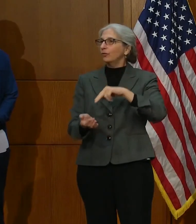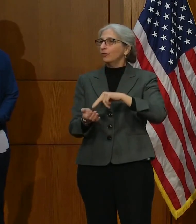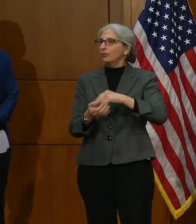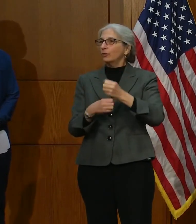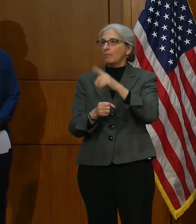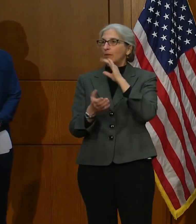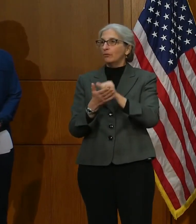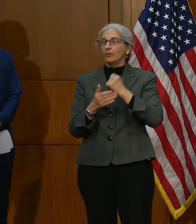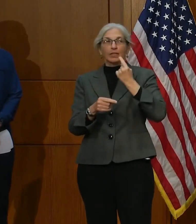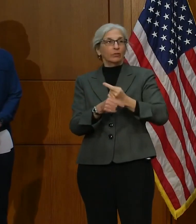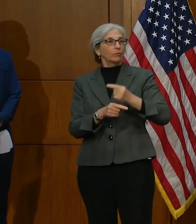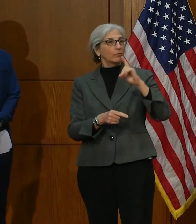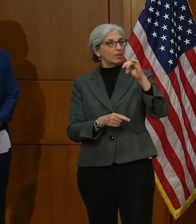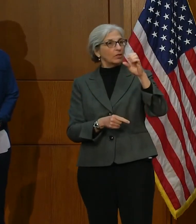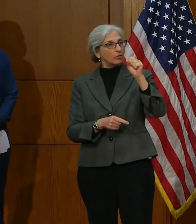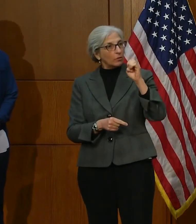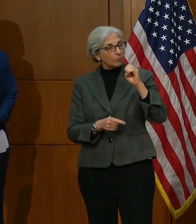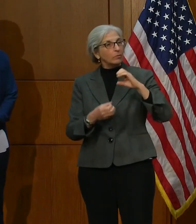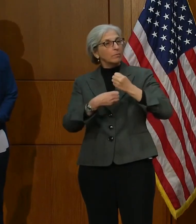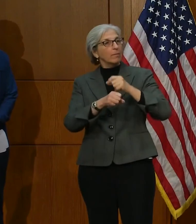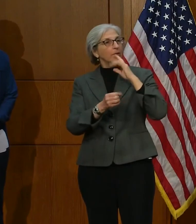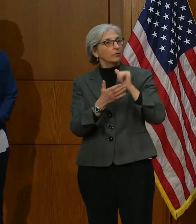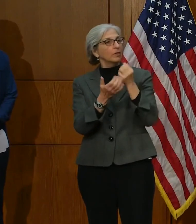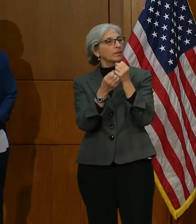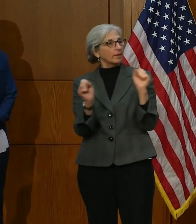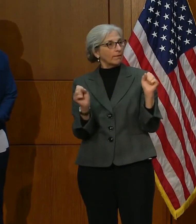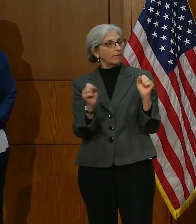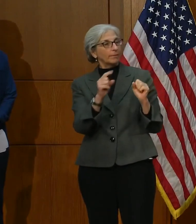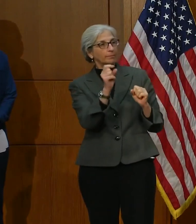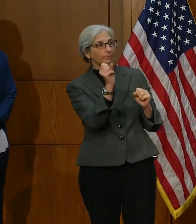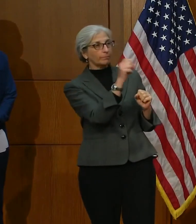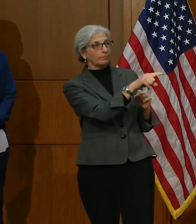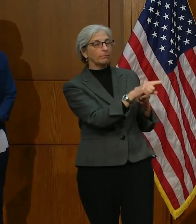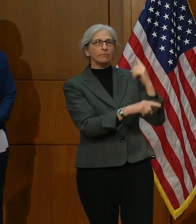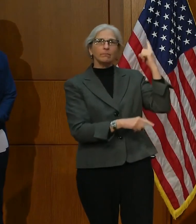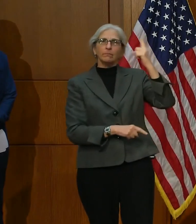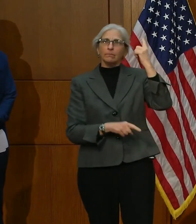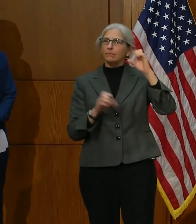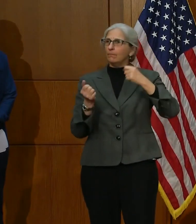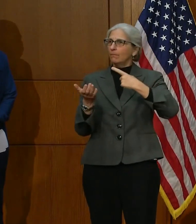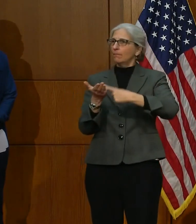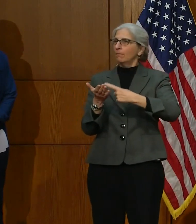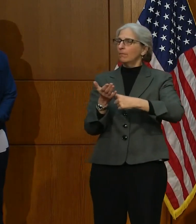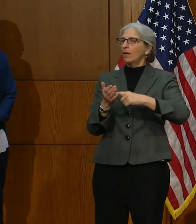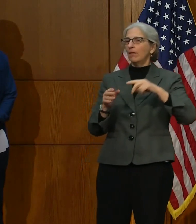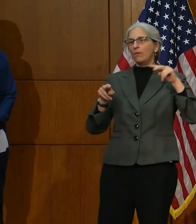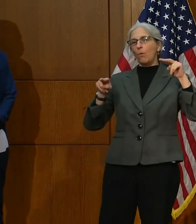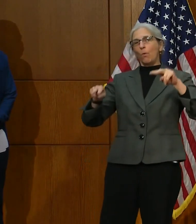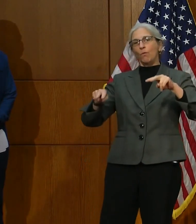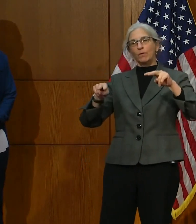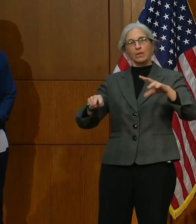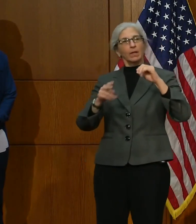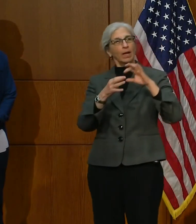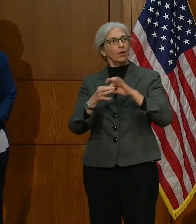THEIR SAFETY. UH I WAS